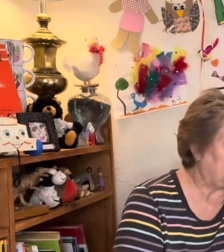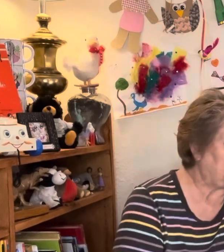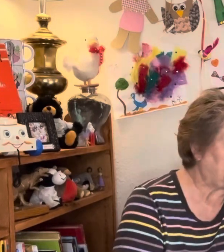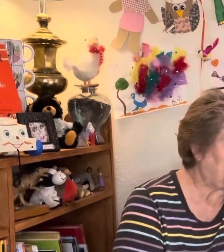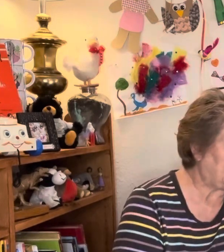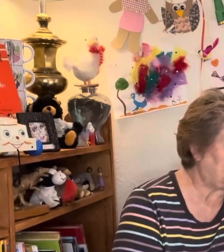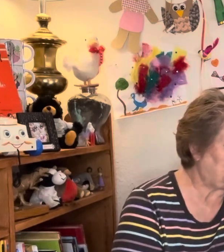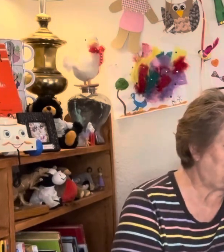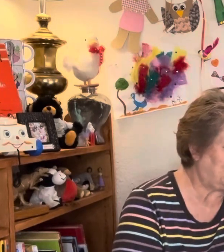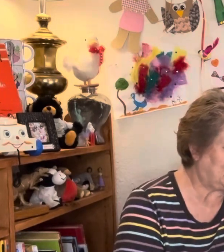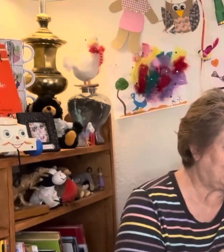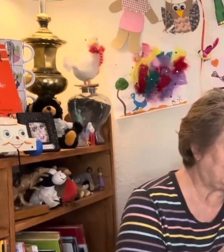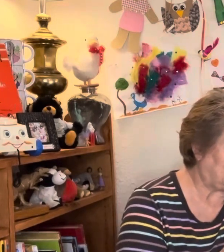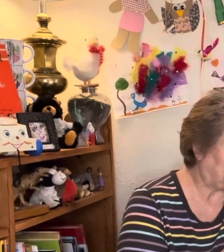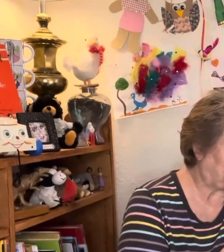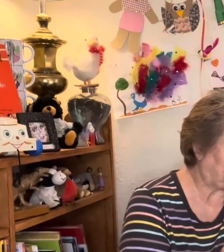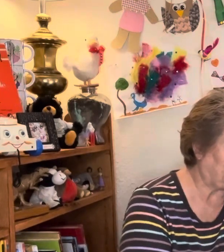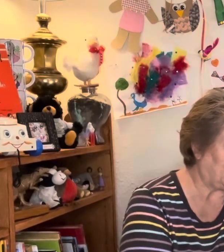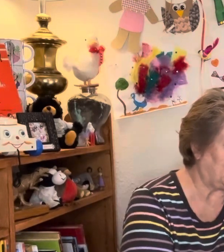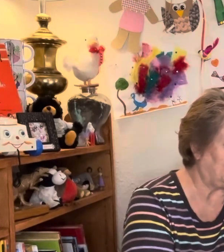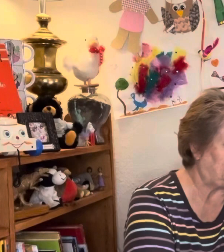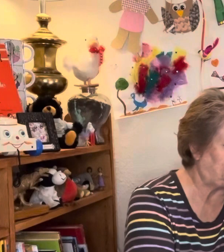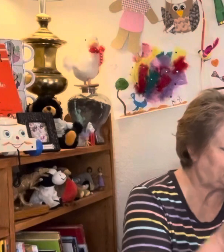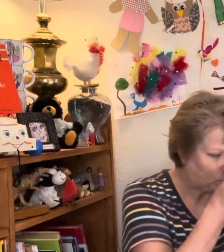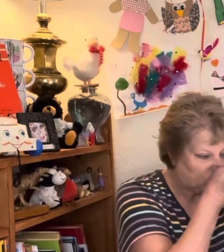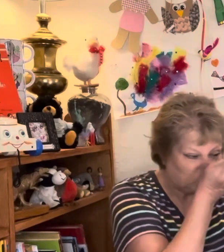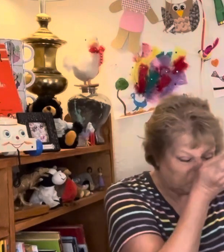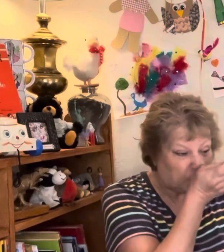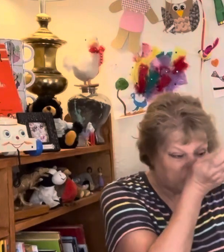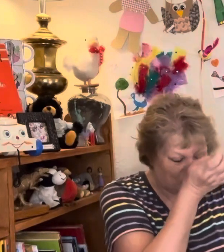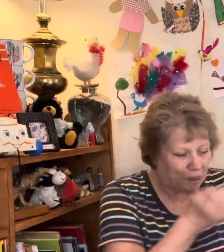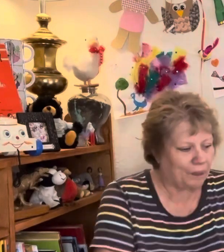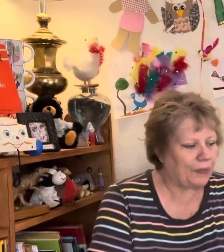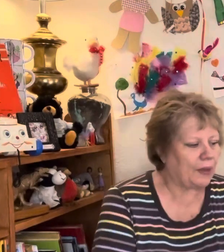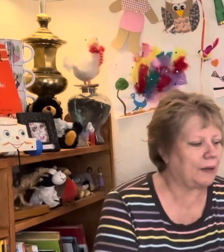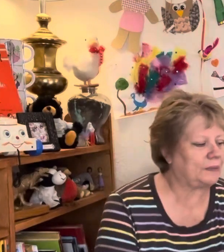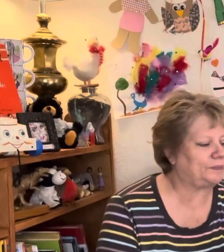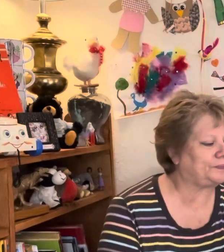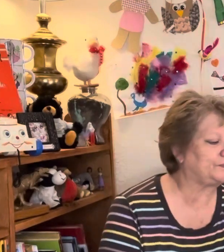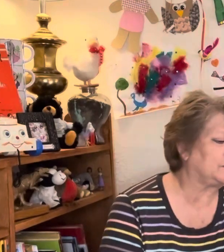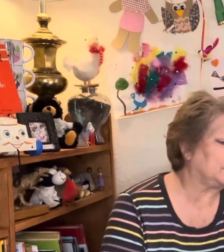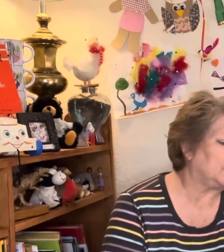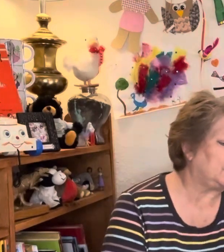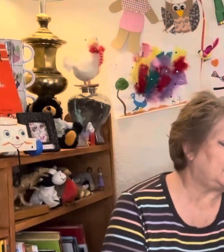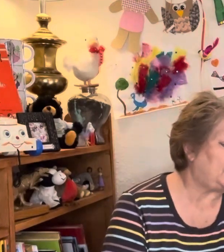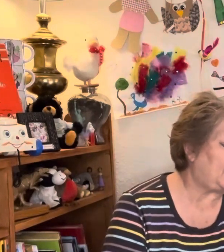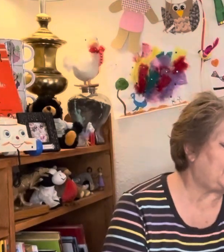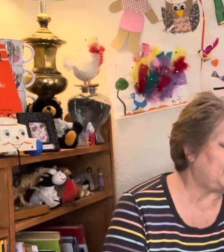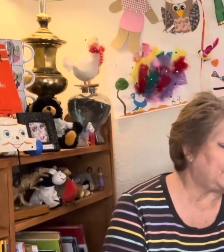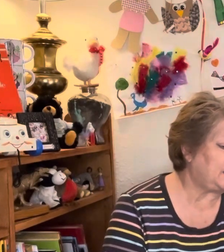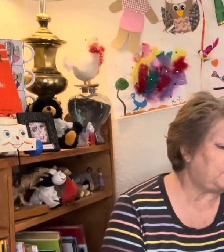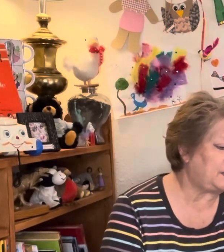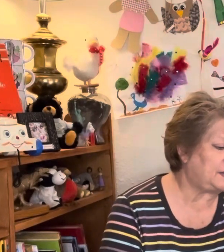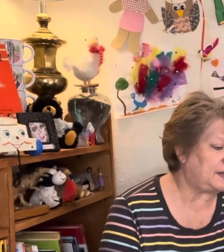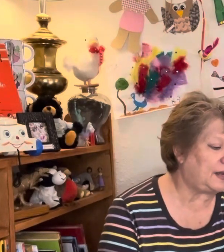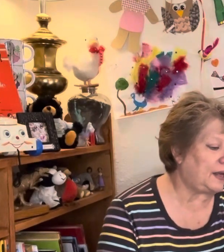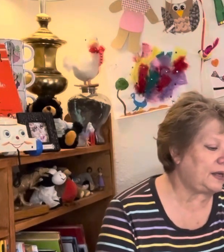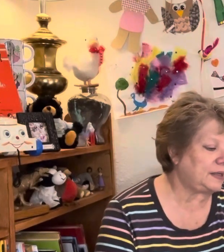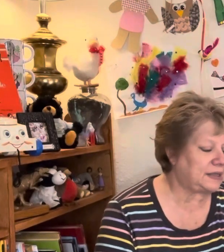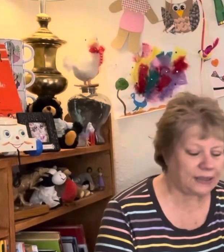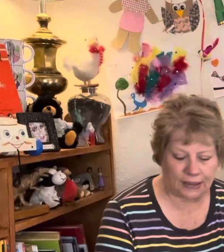To connect the two pieces. BUSTER: All right! I got this. BARB: Keep it nice and...